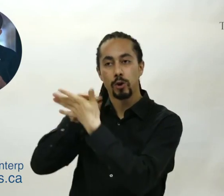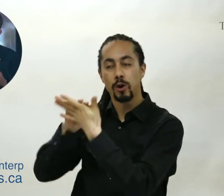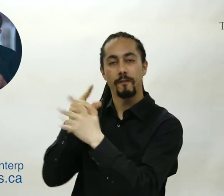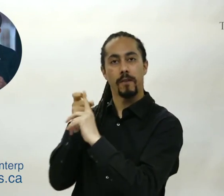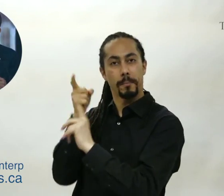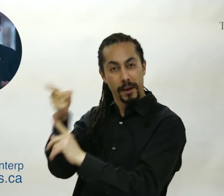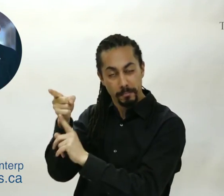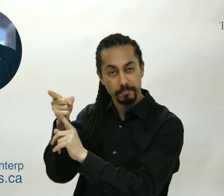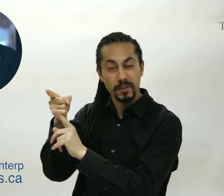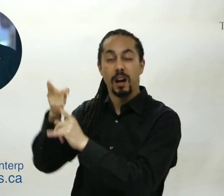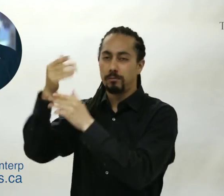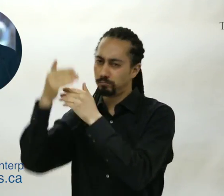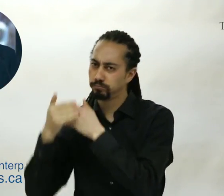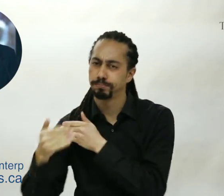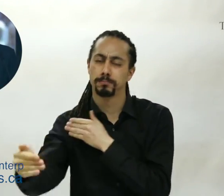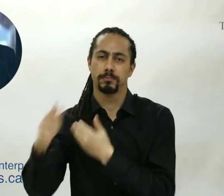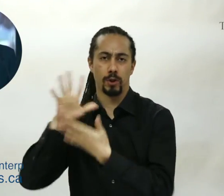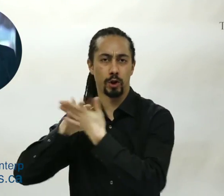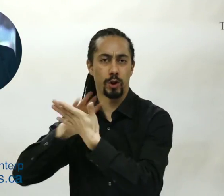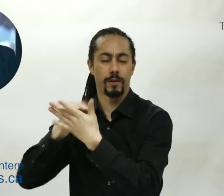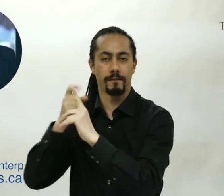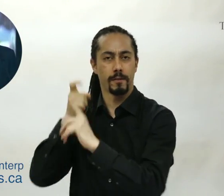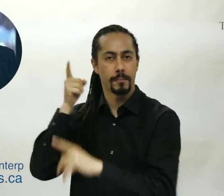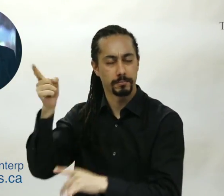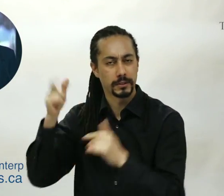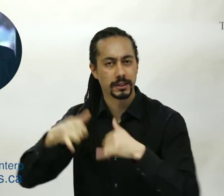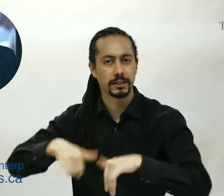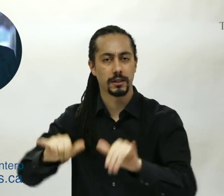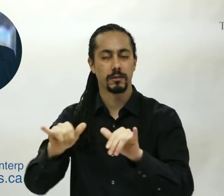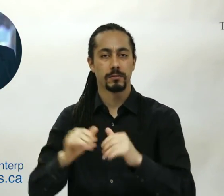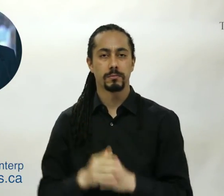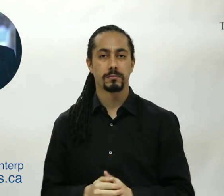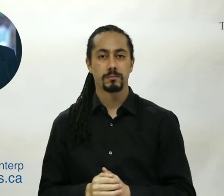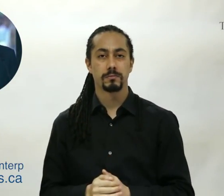and that's why we can learn from him still. For nothing he achieved was inevitable.